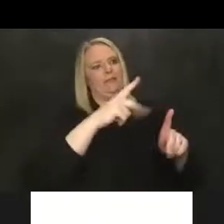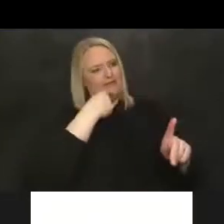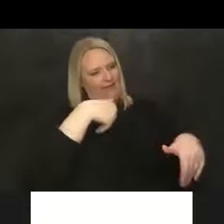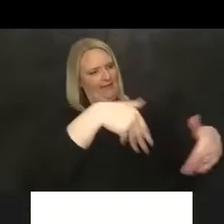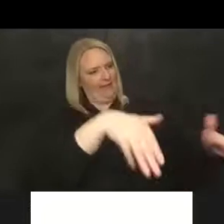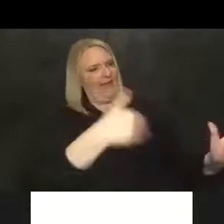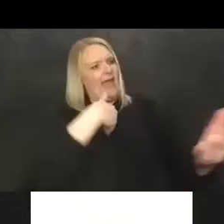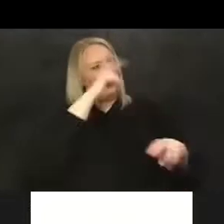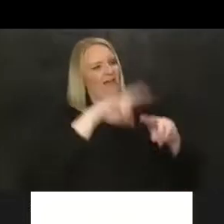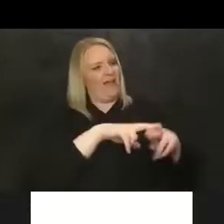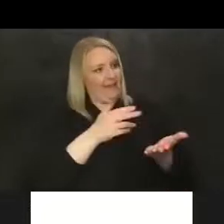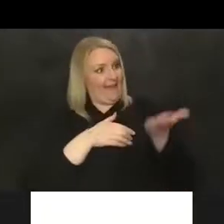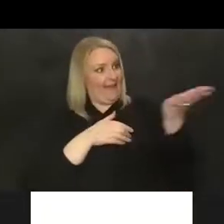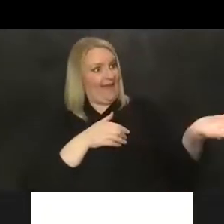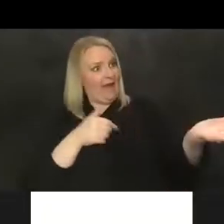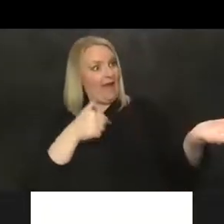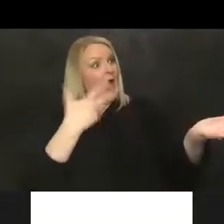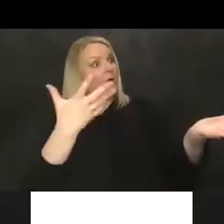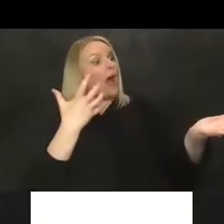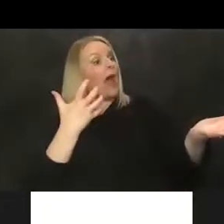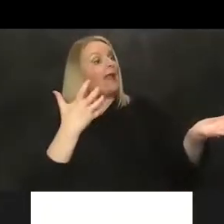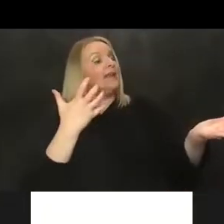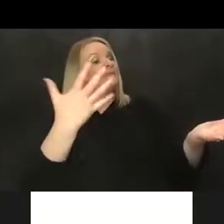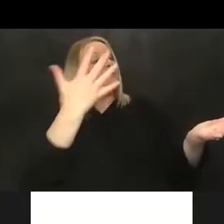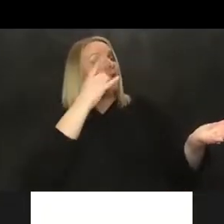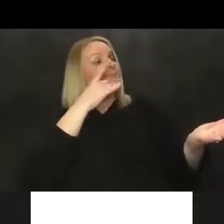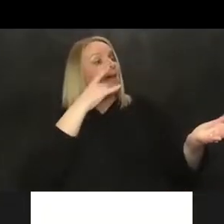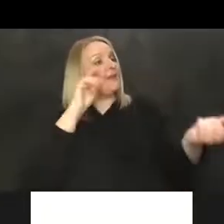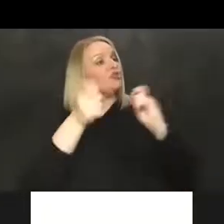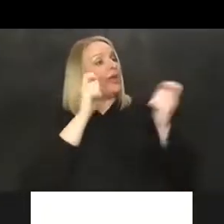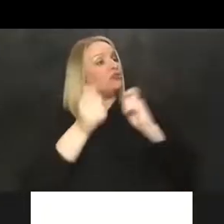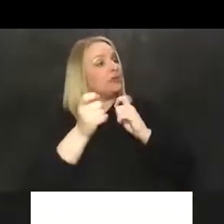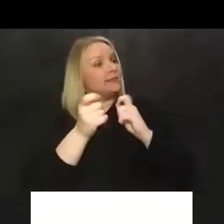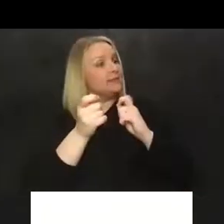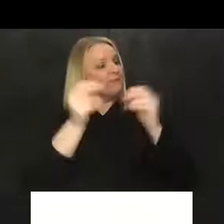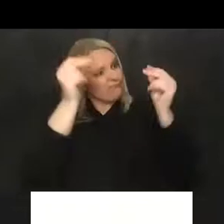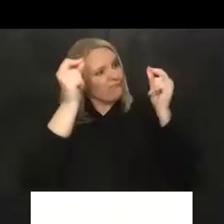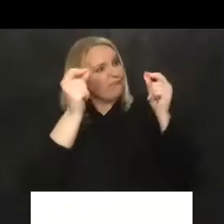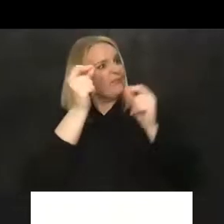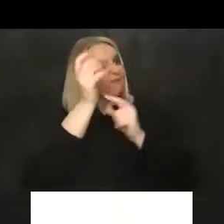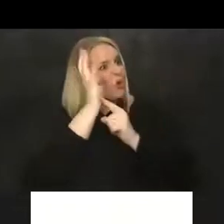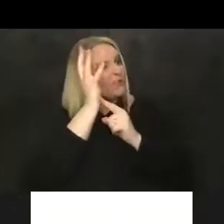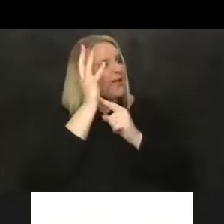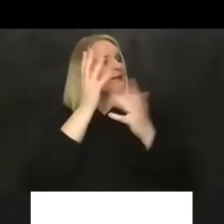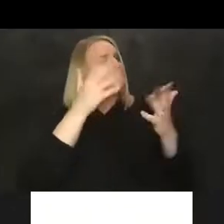hey, I want five, like, changes in like, three thirty you know, four seconds, do it," I don't know how you